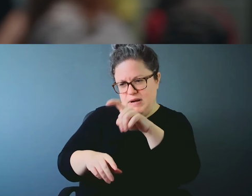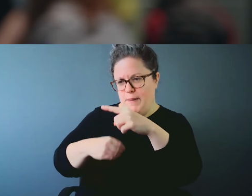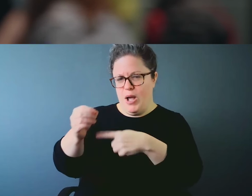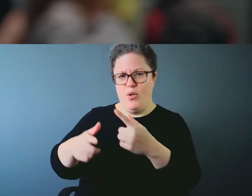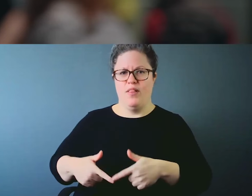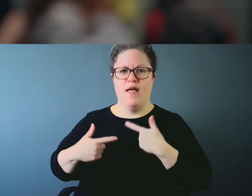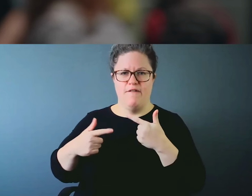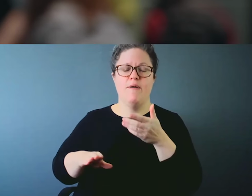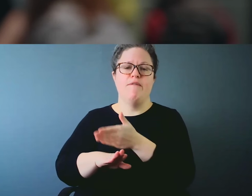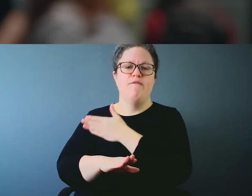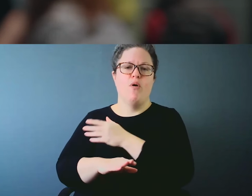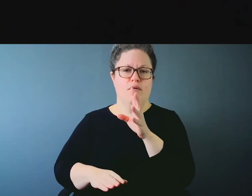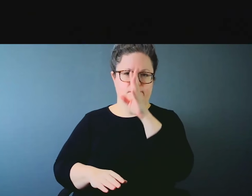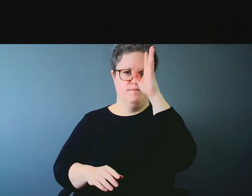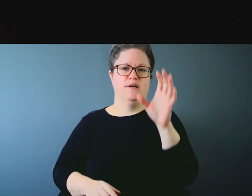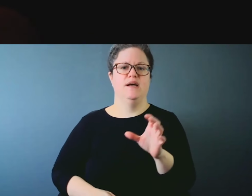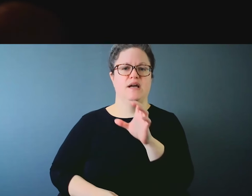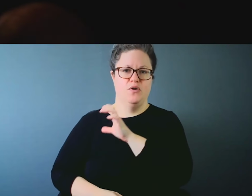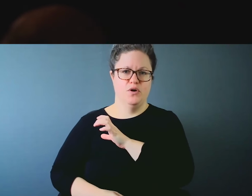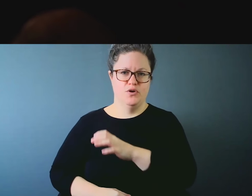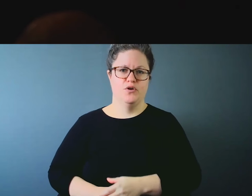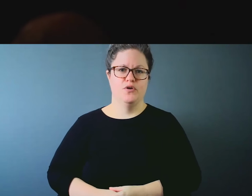to even create like a secondary character.